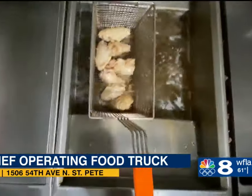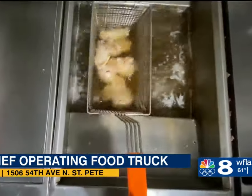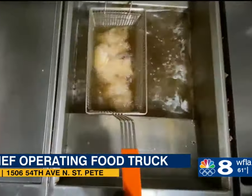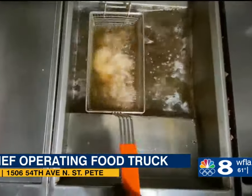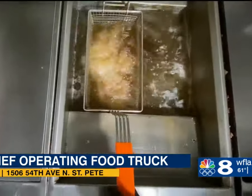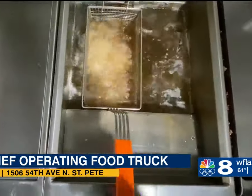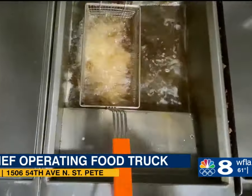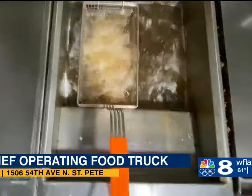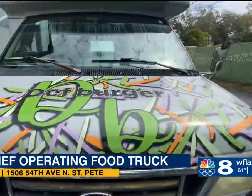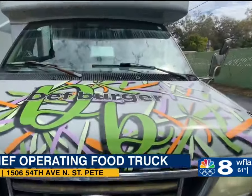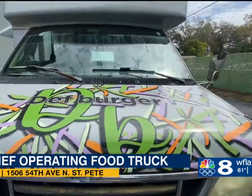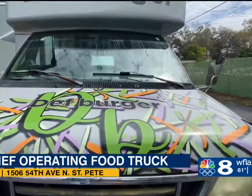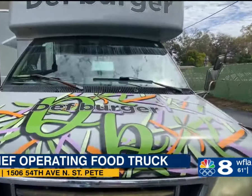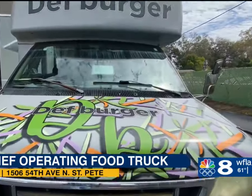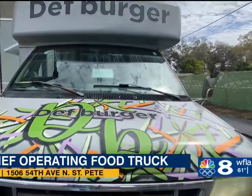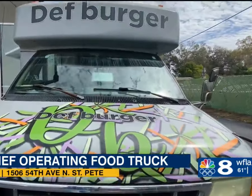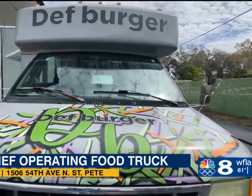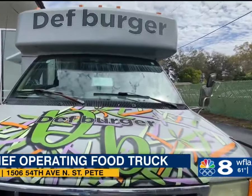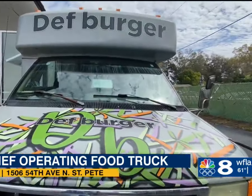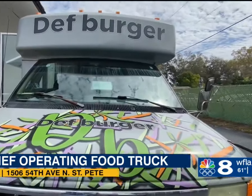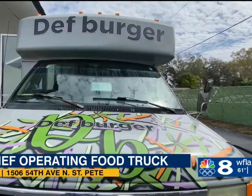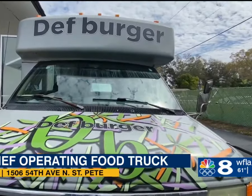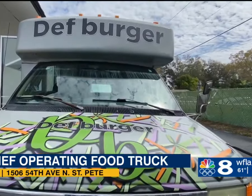YOU WANT TO PLACE AN ORDER IN